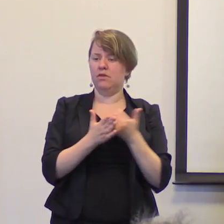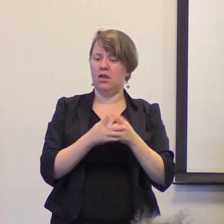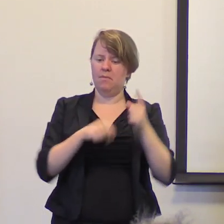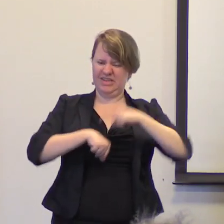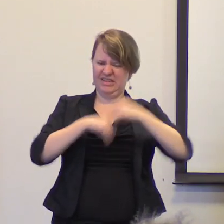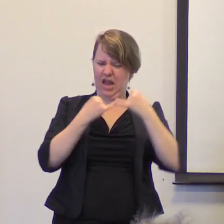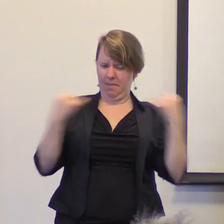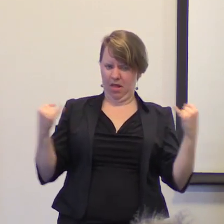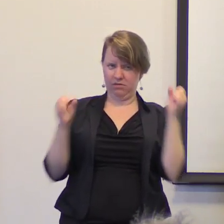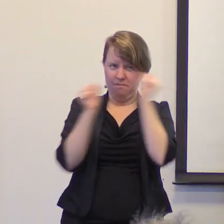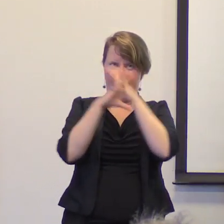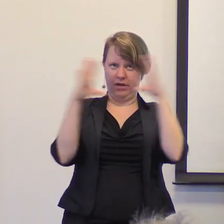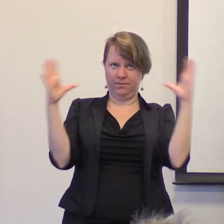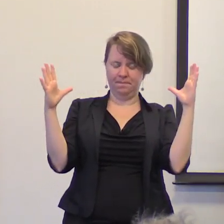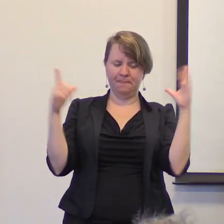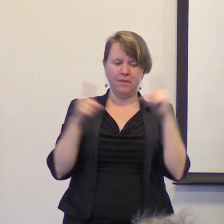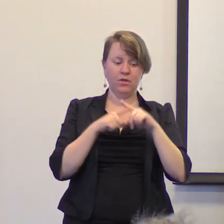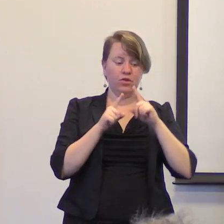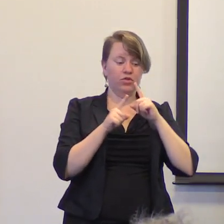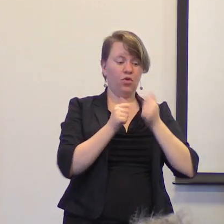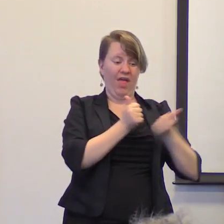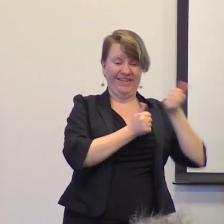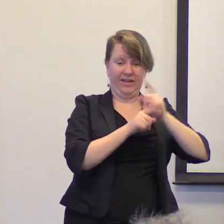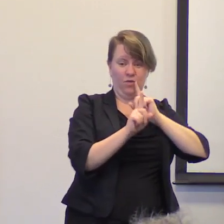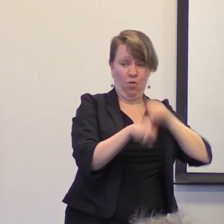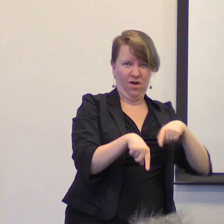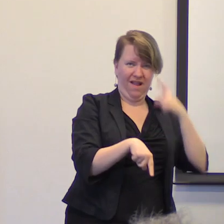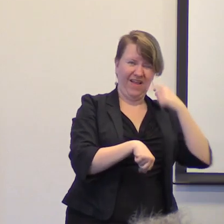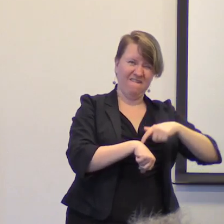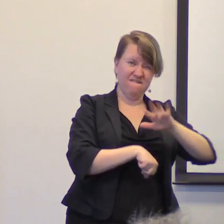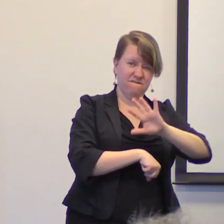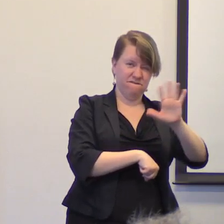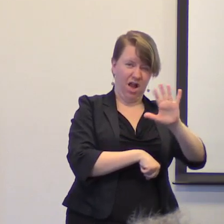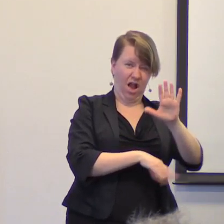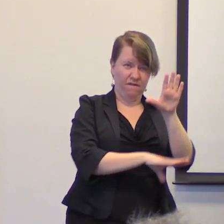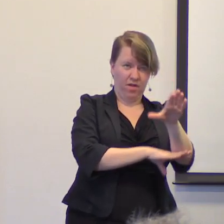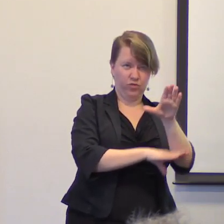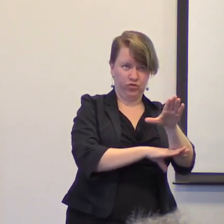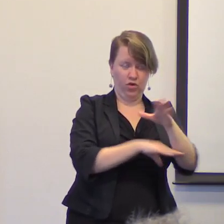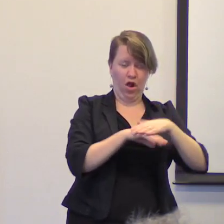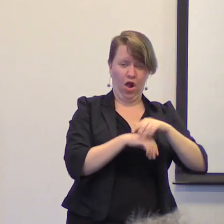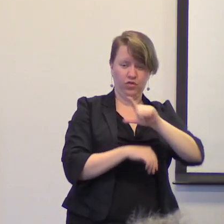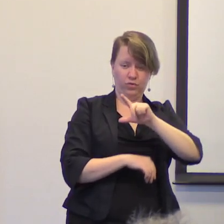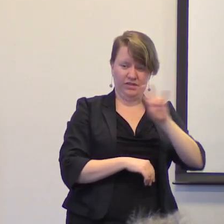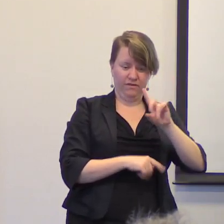Imagine this. So the executive order is issued ... I think it was 5 p.m. on the 27th, when it was announced.